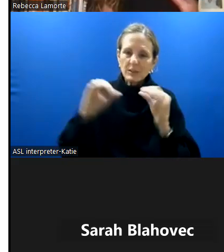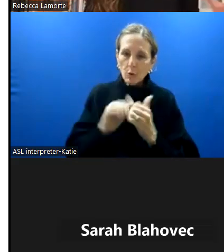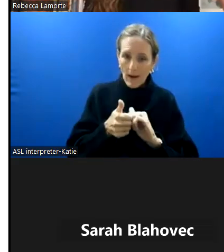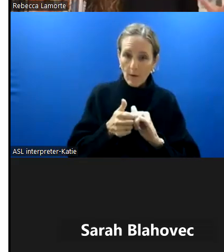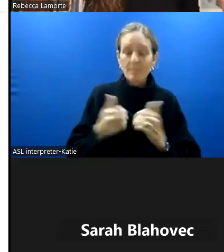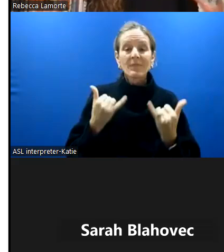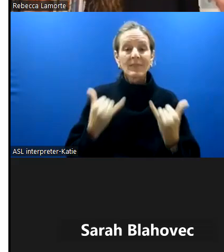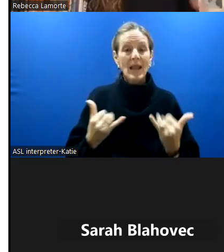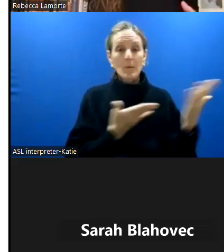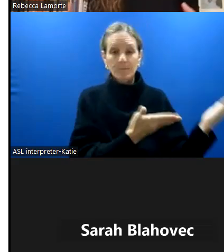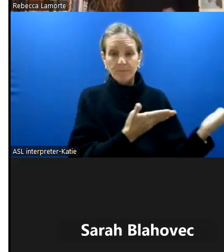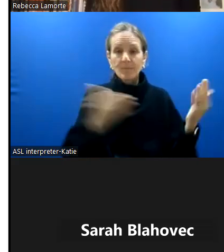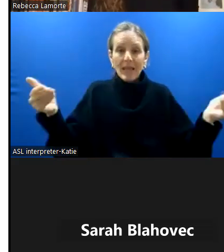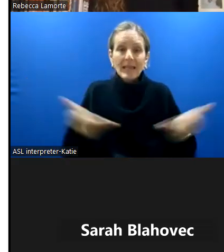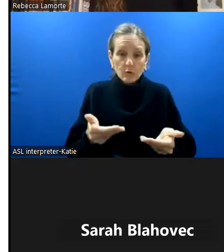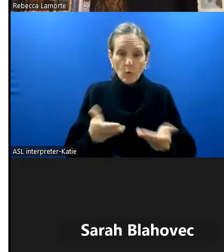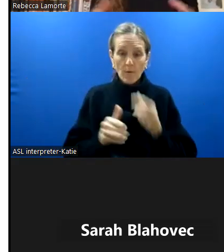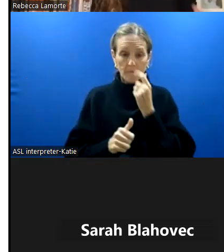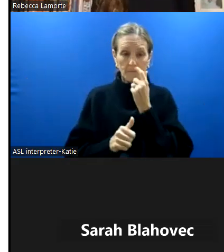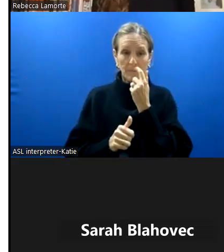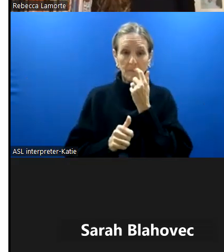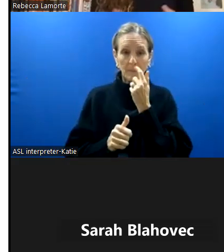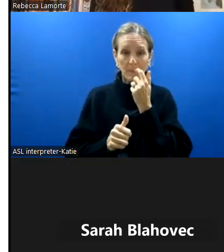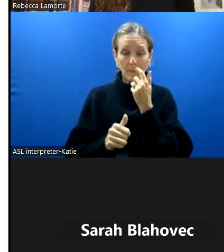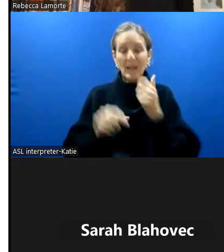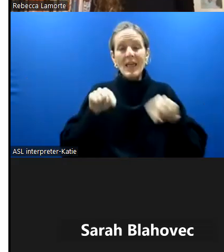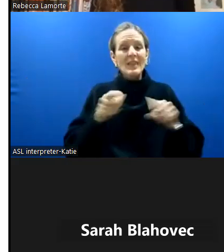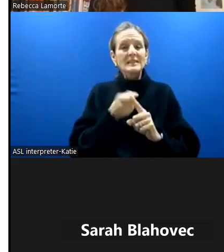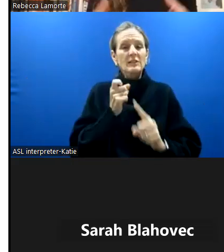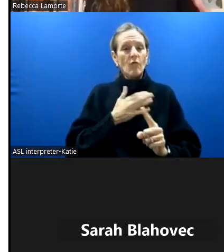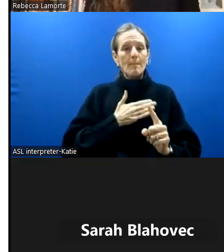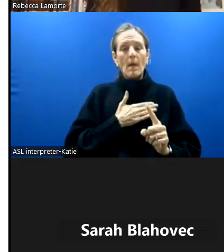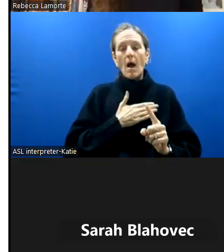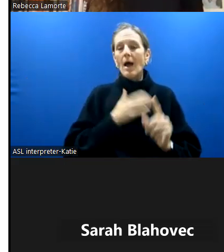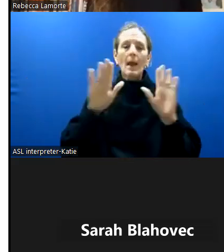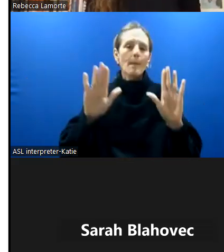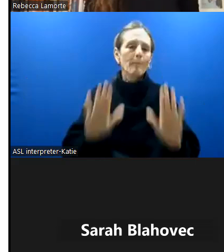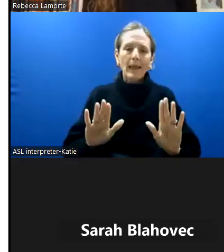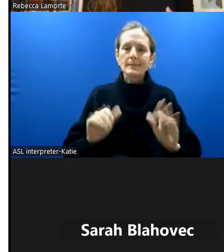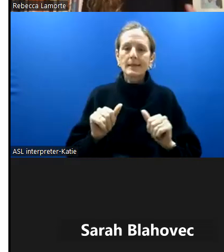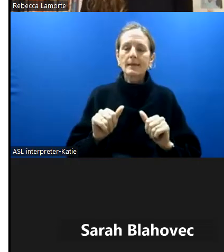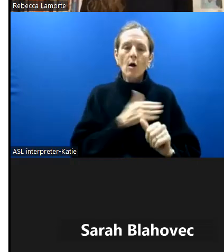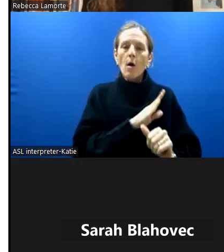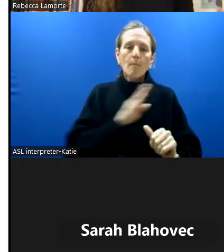to really kind of set the table. And this comes from my amazing Disability Victory fellow board member, as I like to think of it,